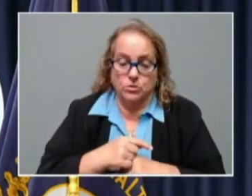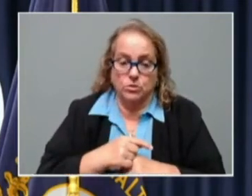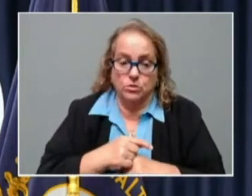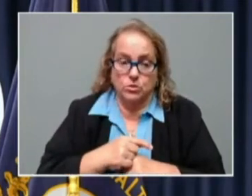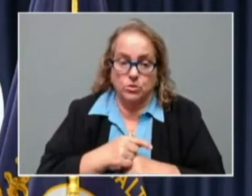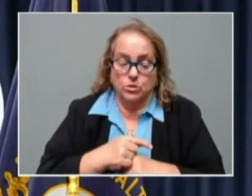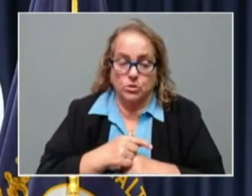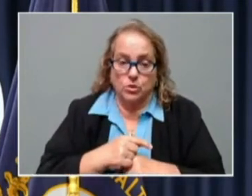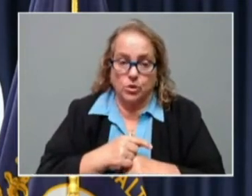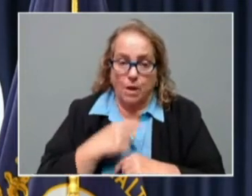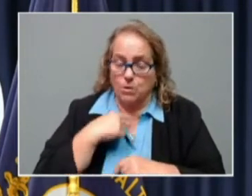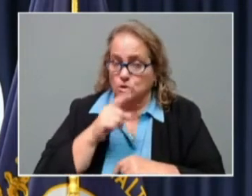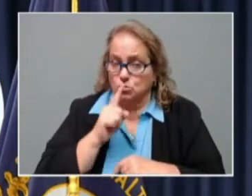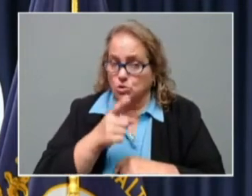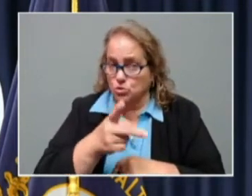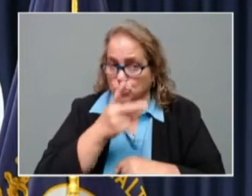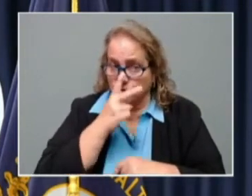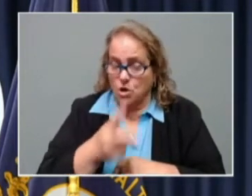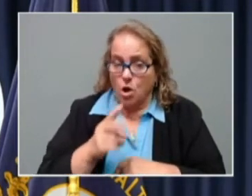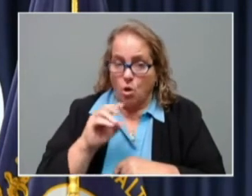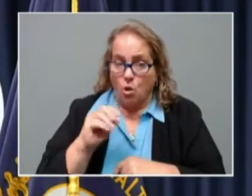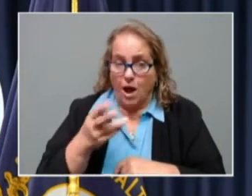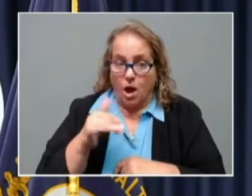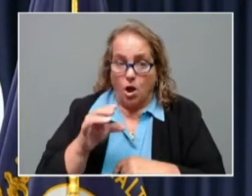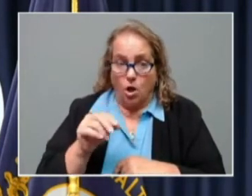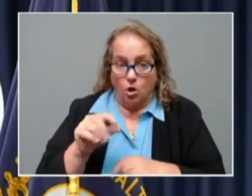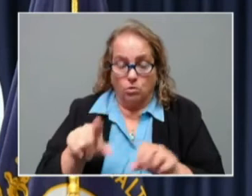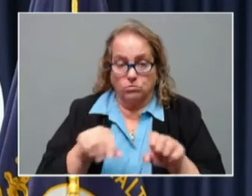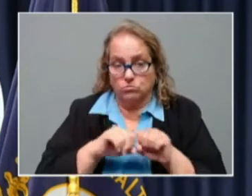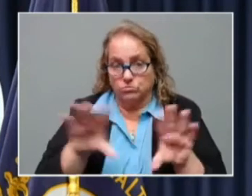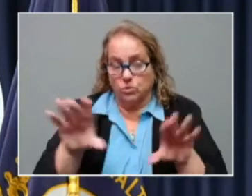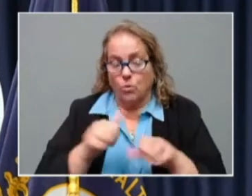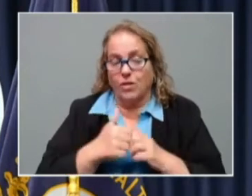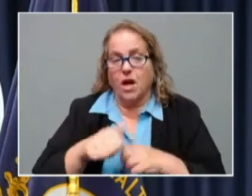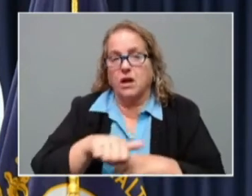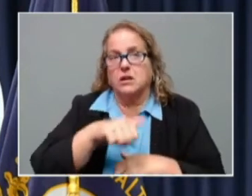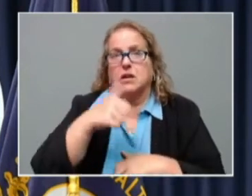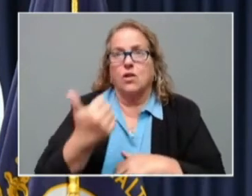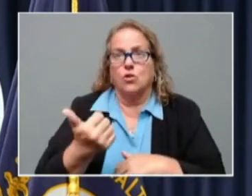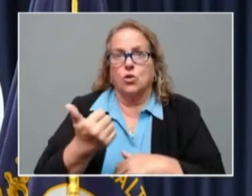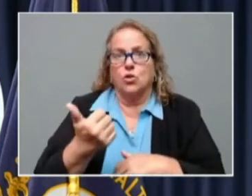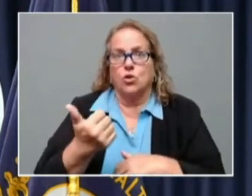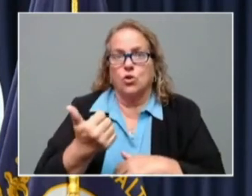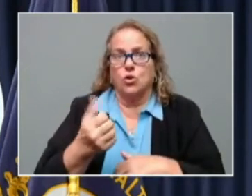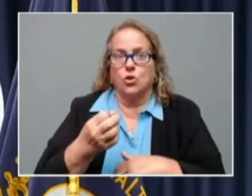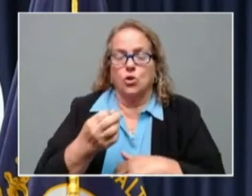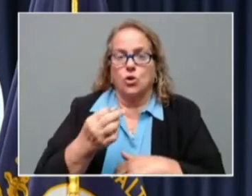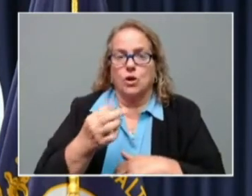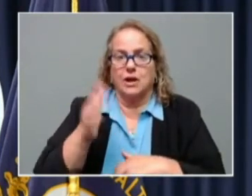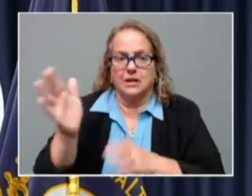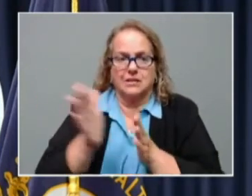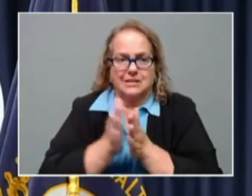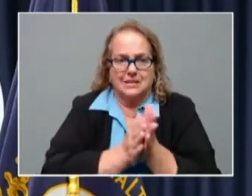saw the Ohio came out with another one of its incentive programs. Is there any